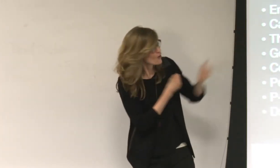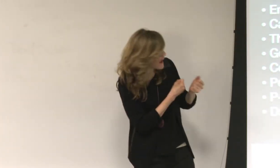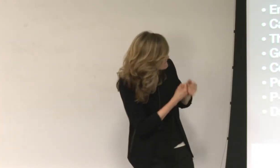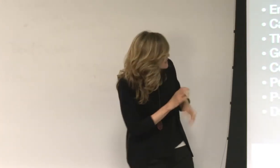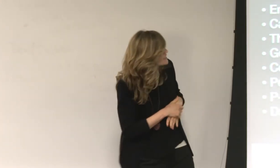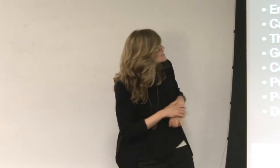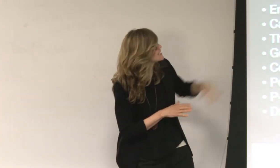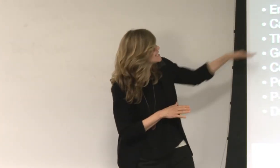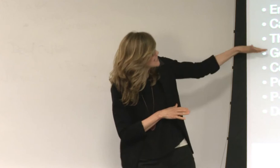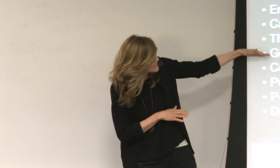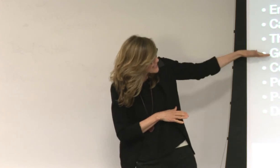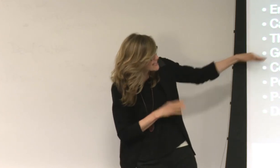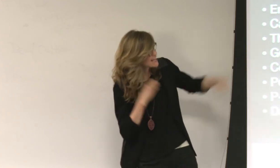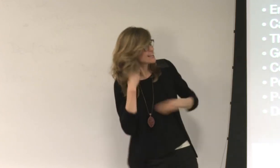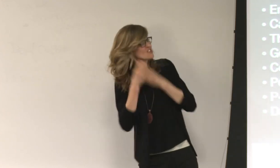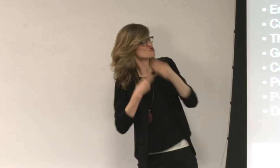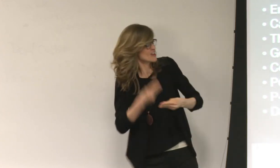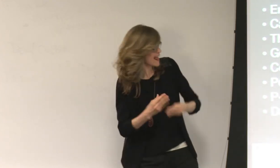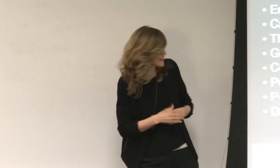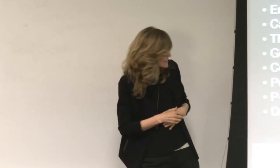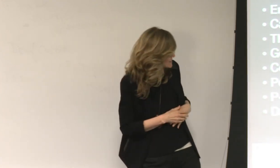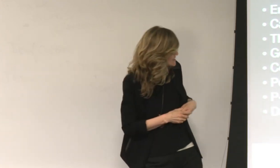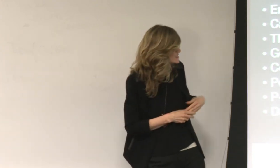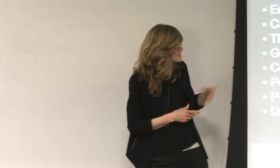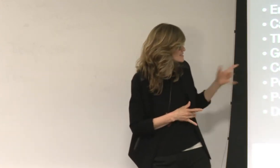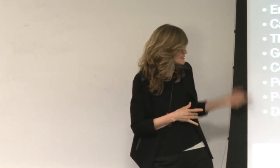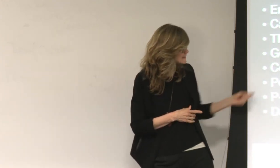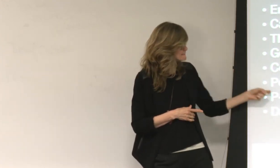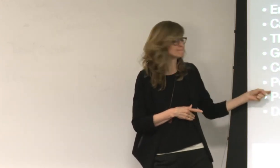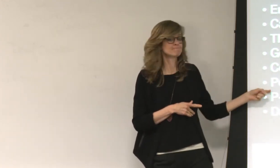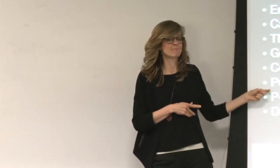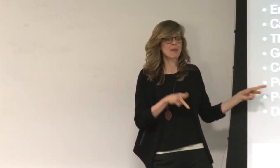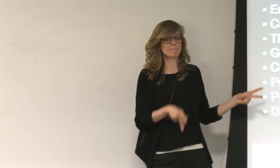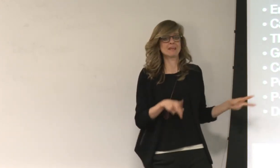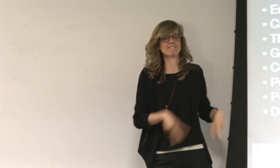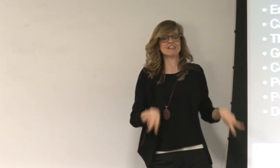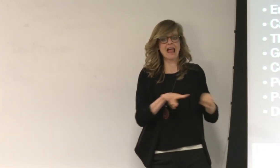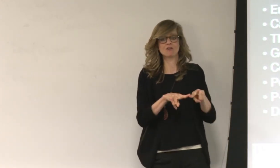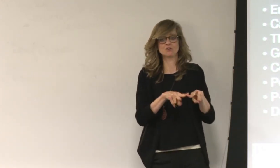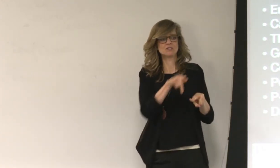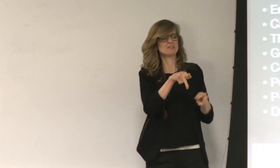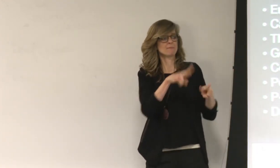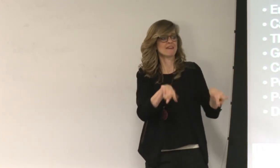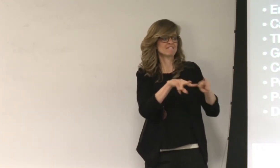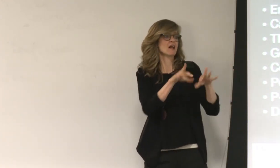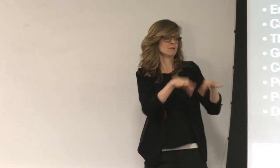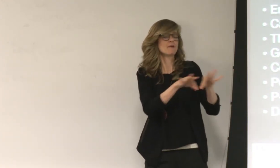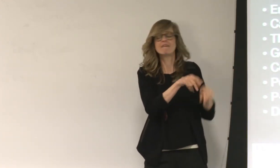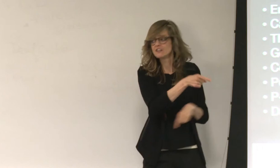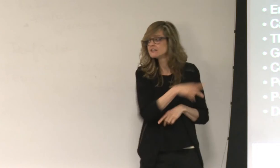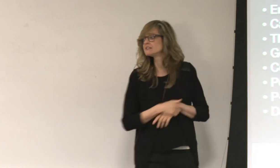SUCH AS CANCER ADVOCACY, GENETICS, THE P-VALUE.